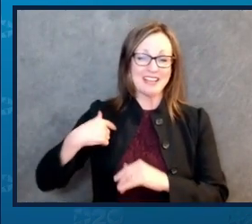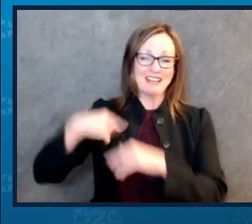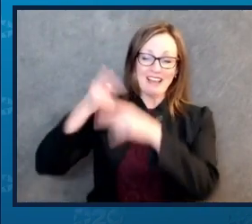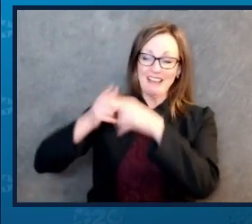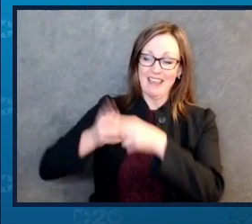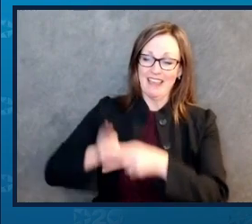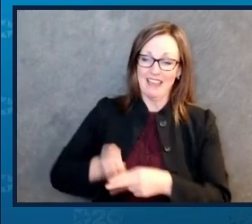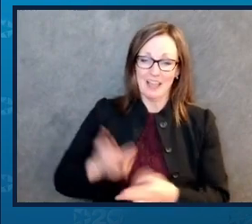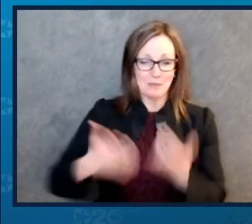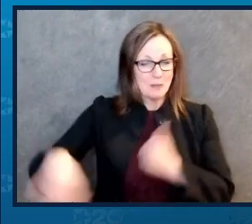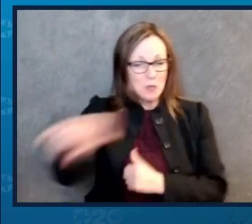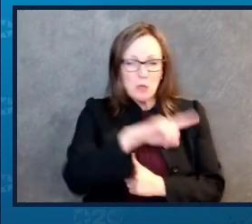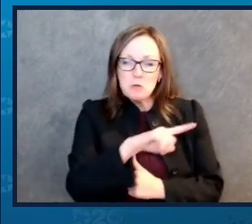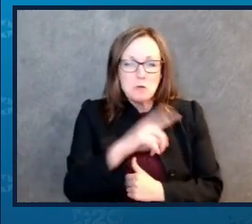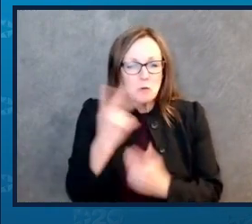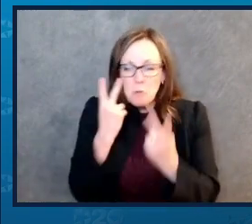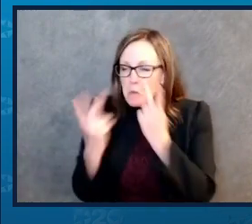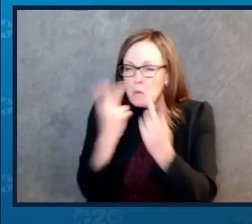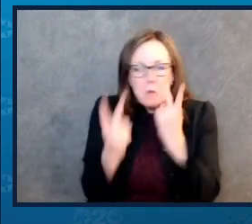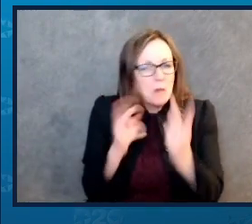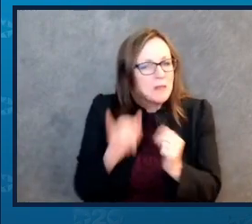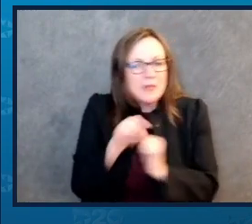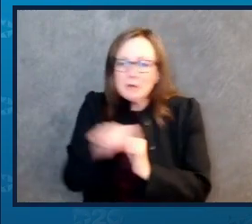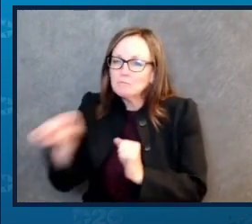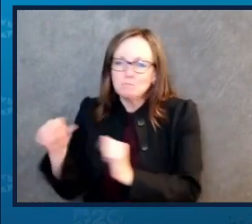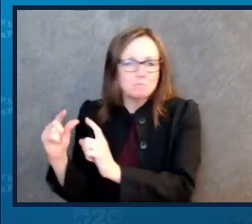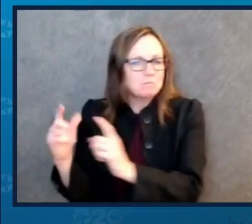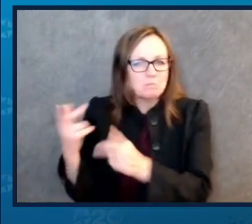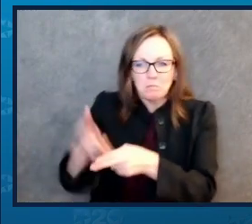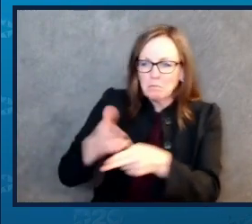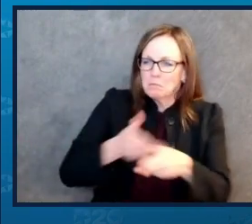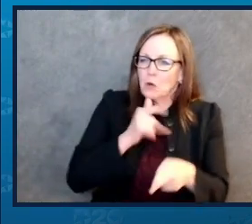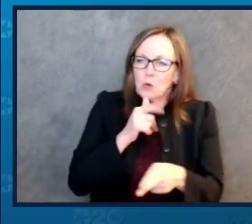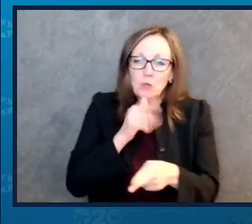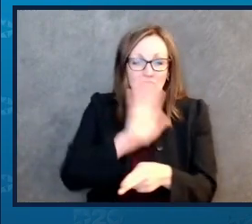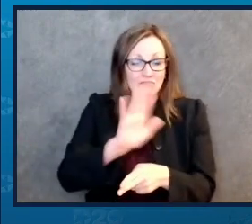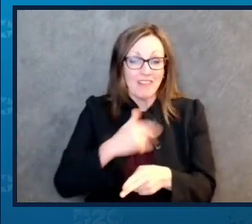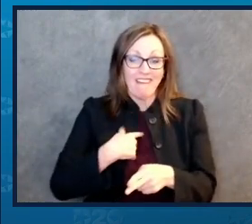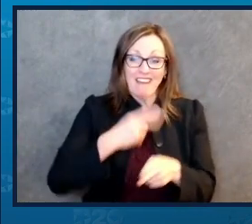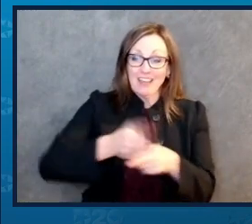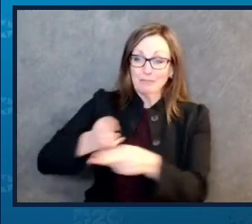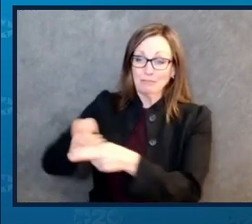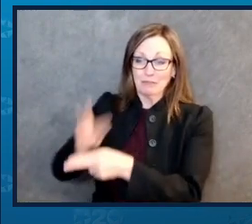BUT AS AMERICANS, WE ALL STAND ON THEIR SHOULDERS, AND THERE IS